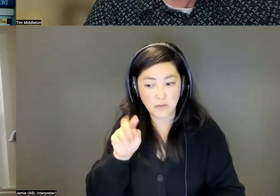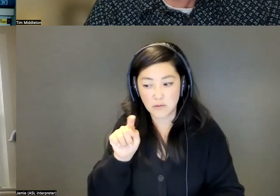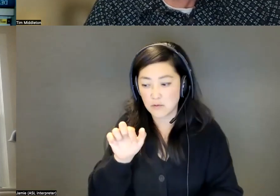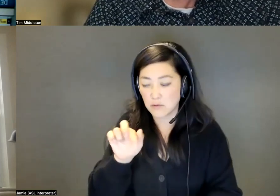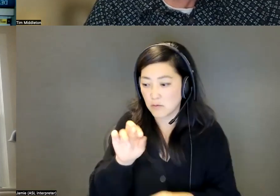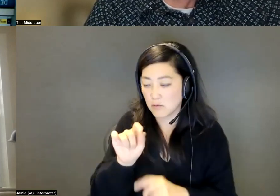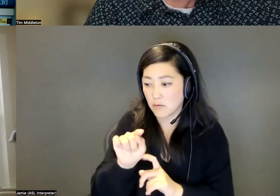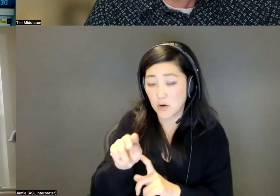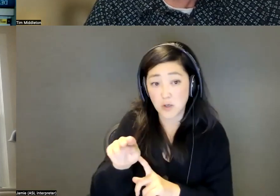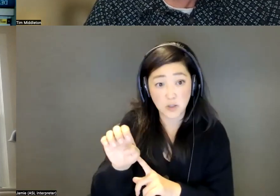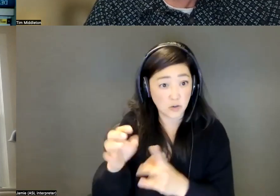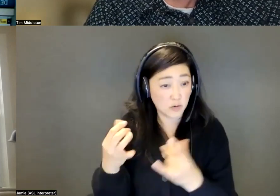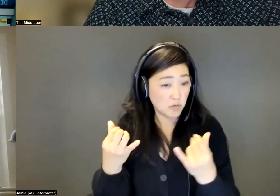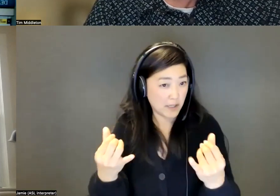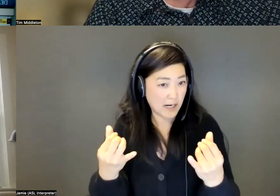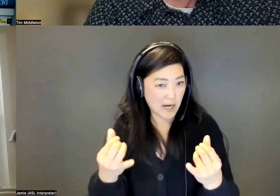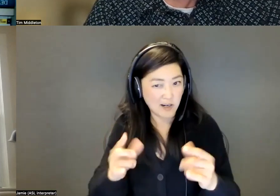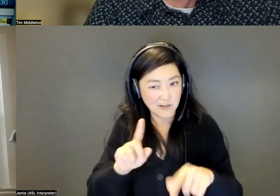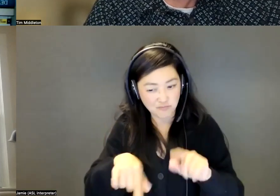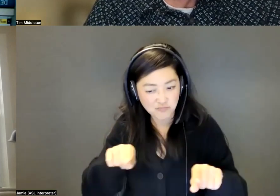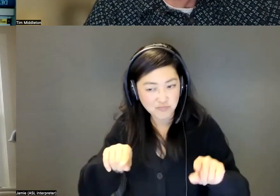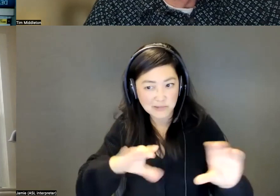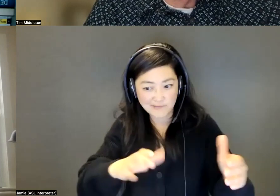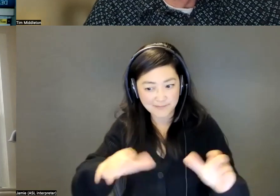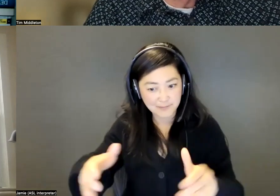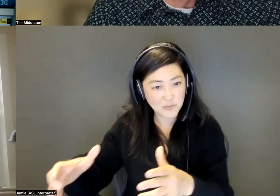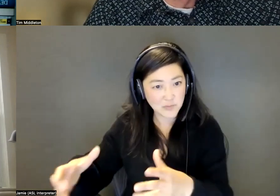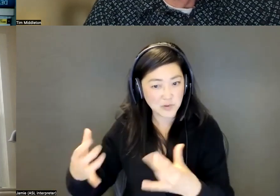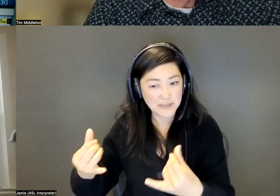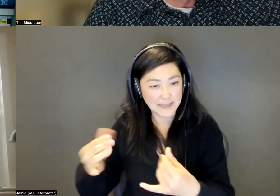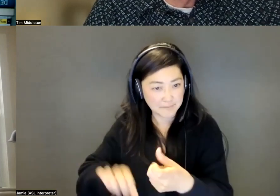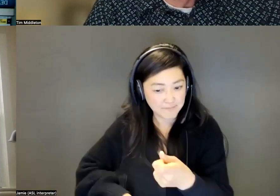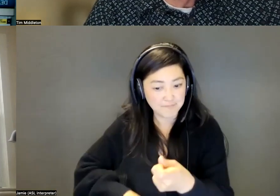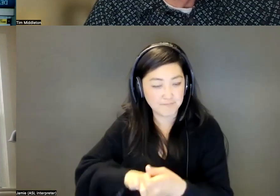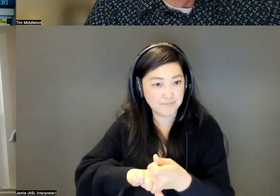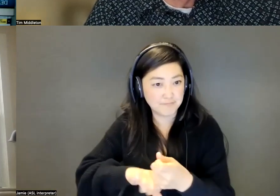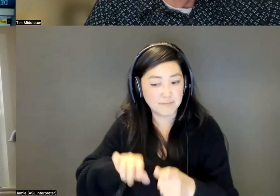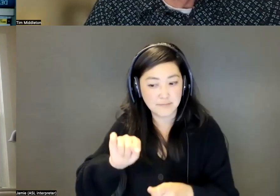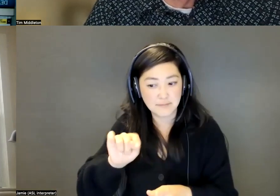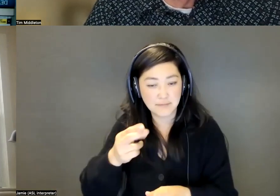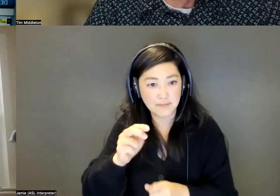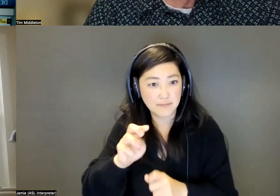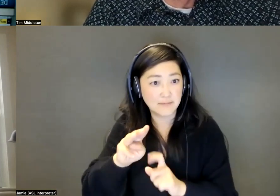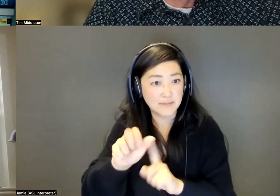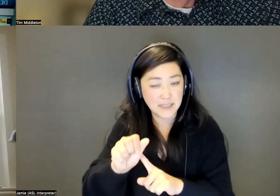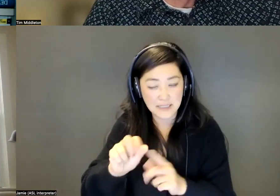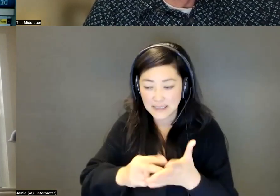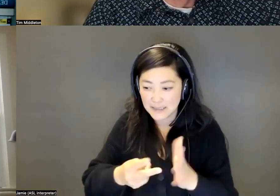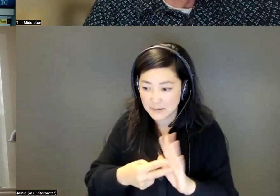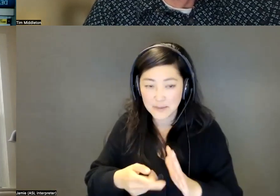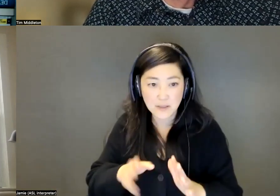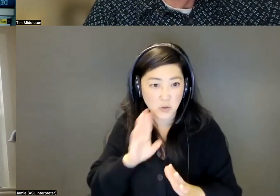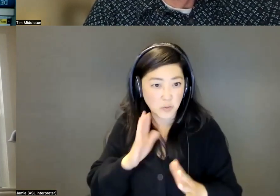group to kind of get behind the opportunities in Thema. And that gives more power to my book selling elbow. Tim: